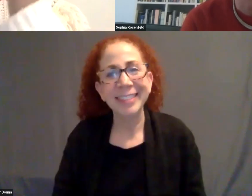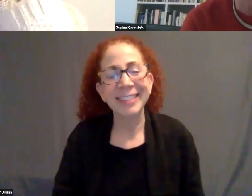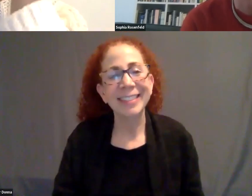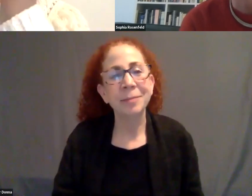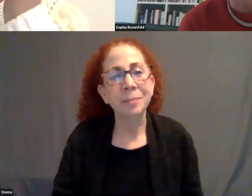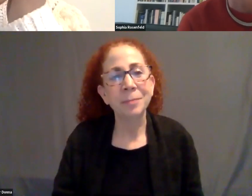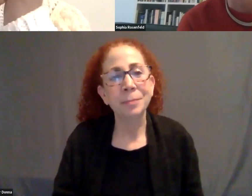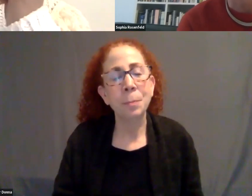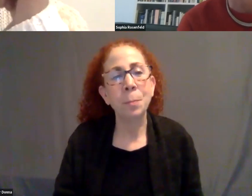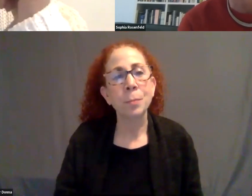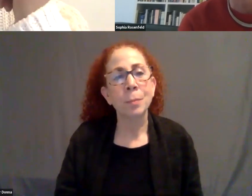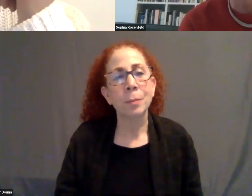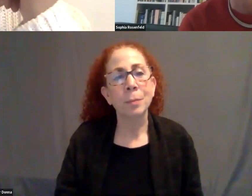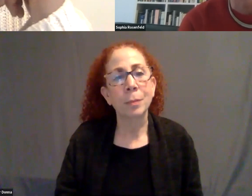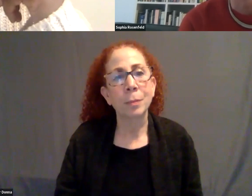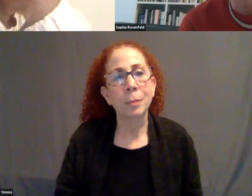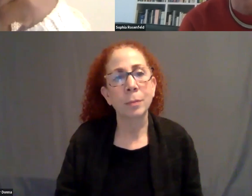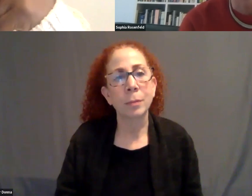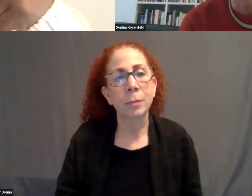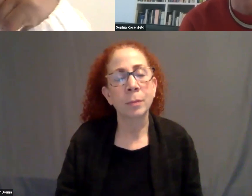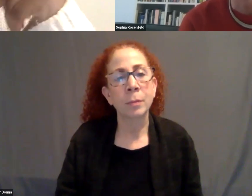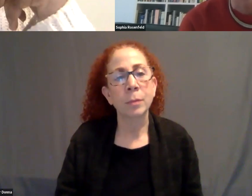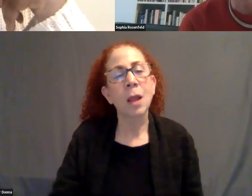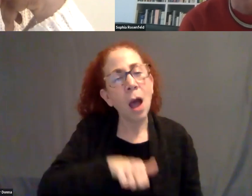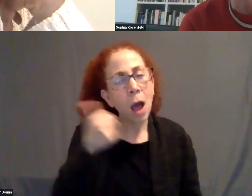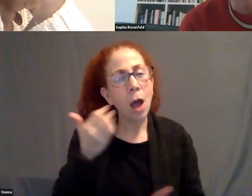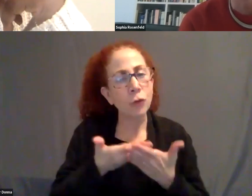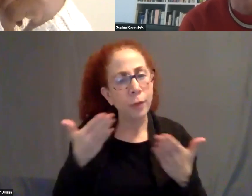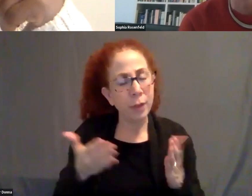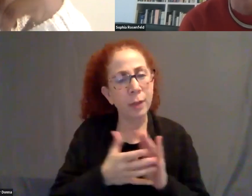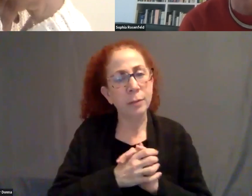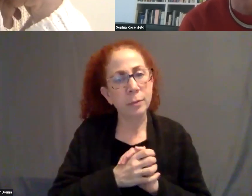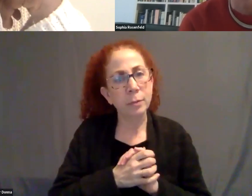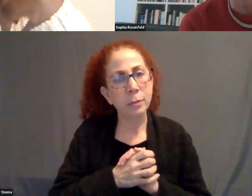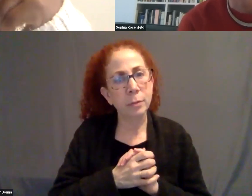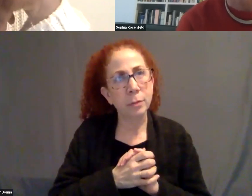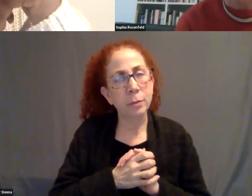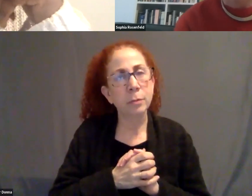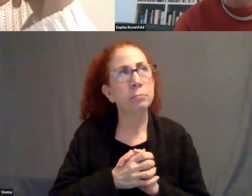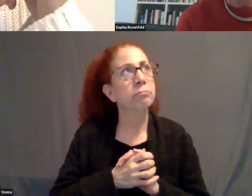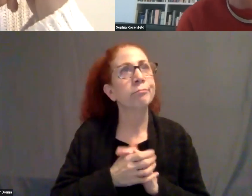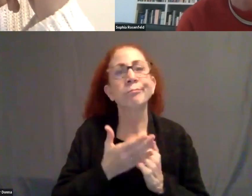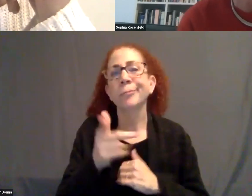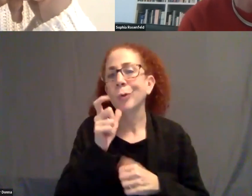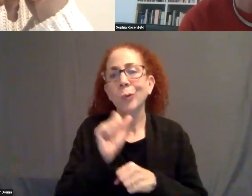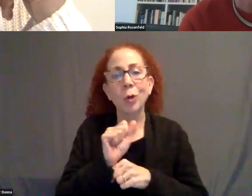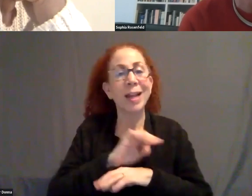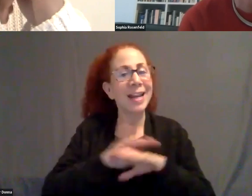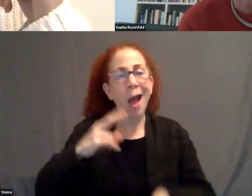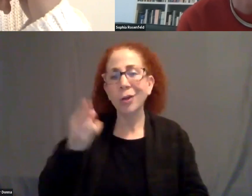Are there things that people working in non-history fields